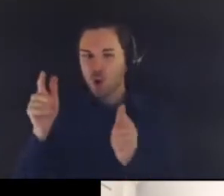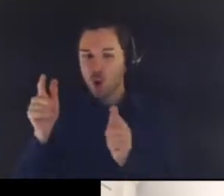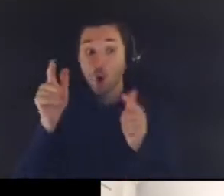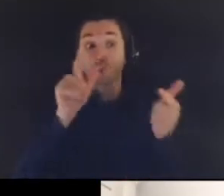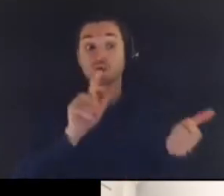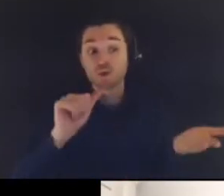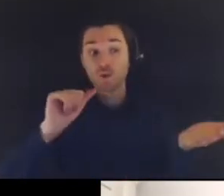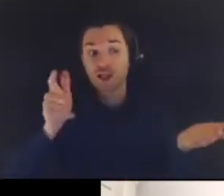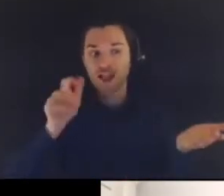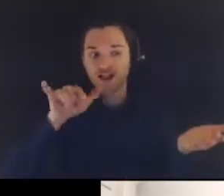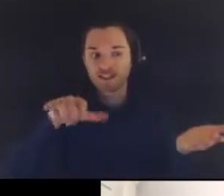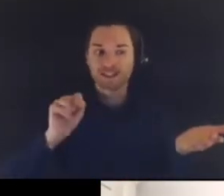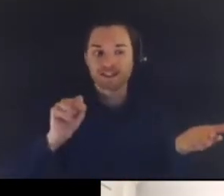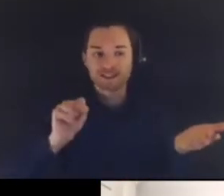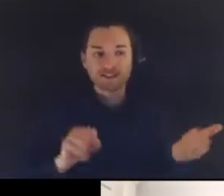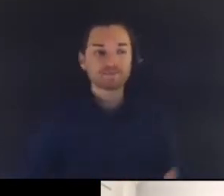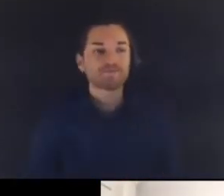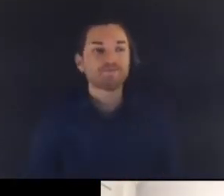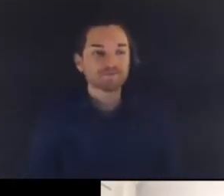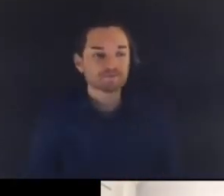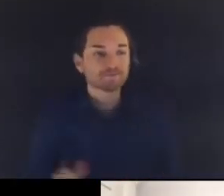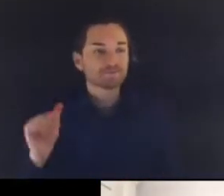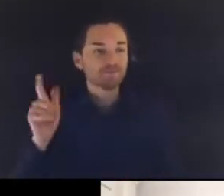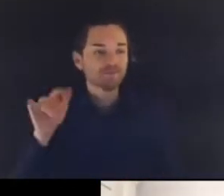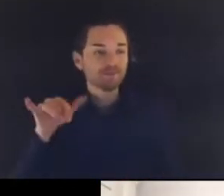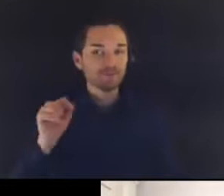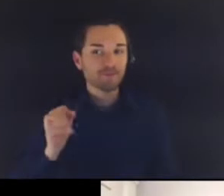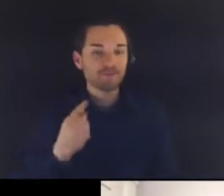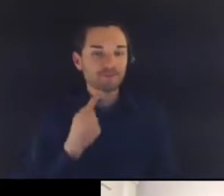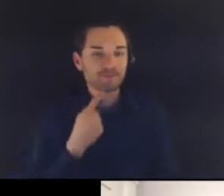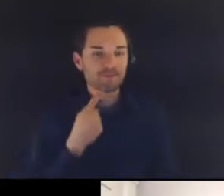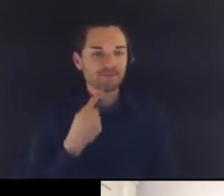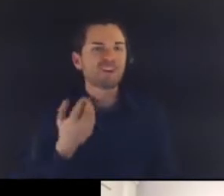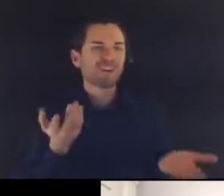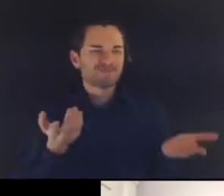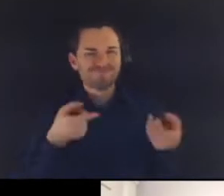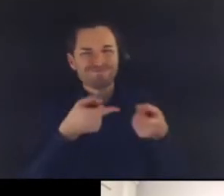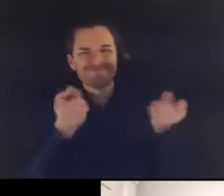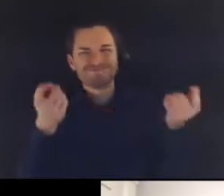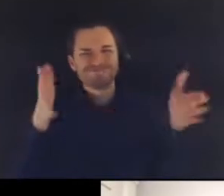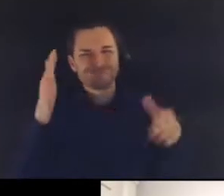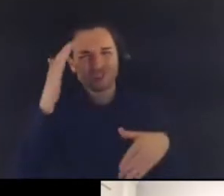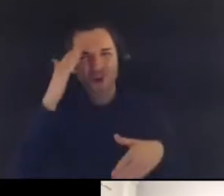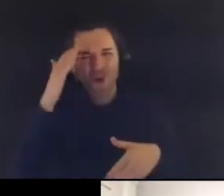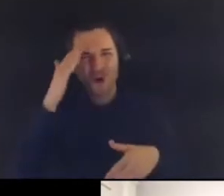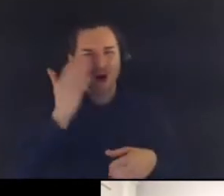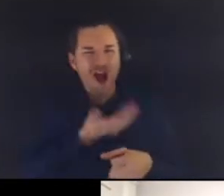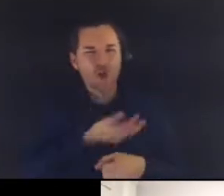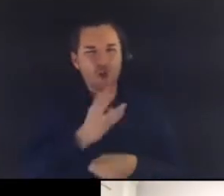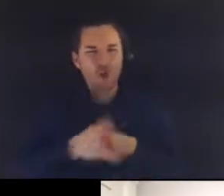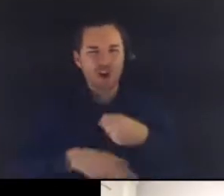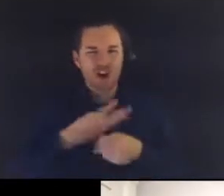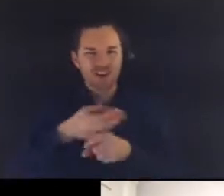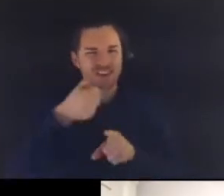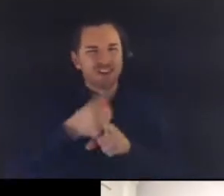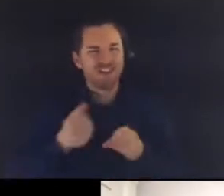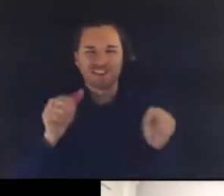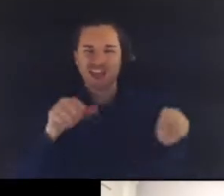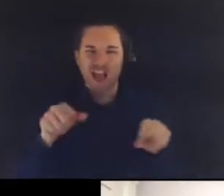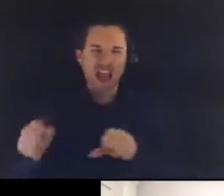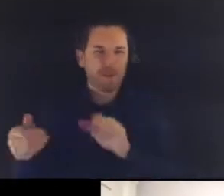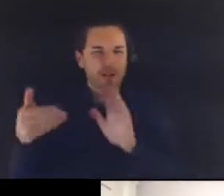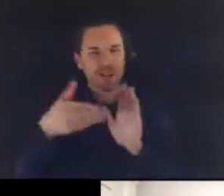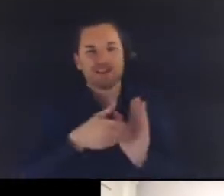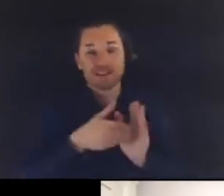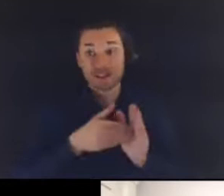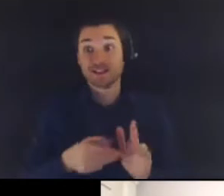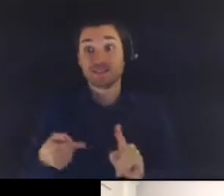As we know we live in an ableist world especially when you look on social media. There are a